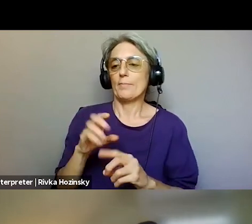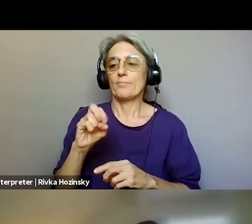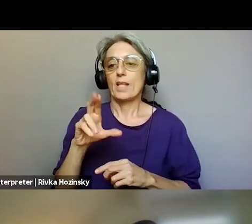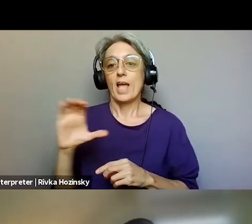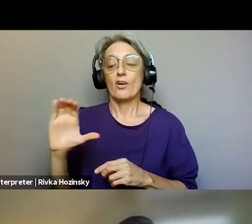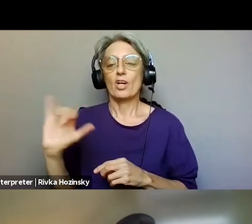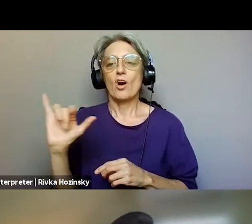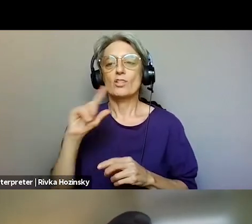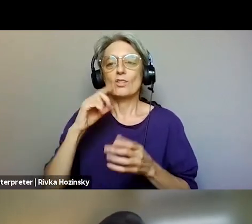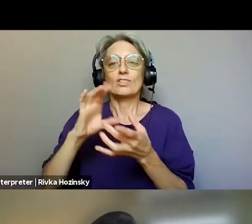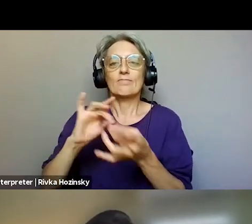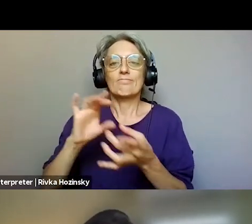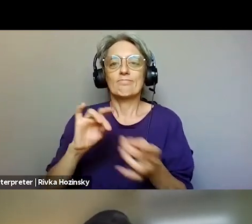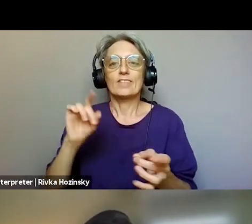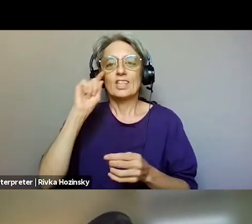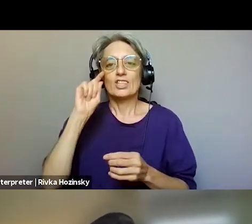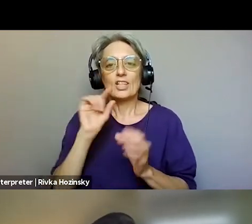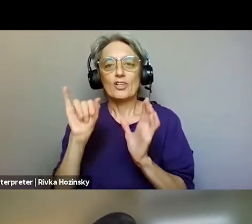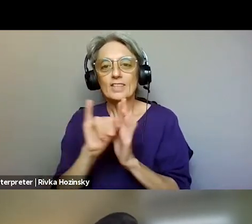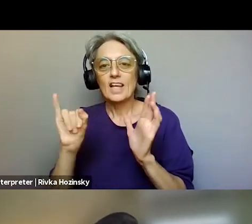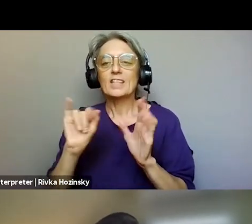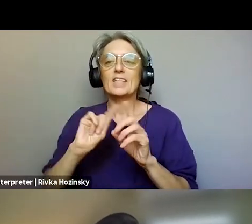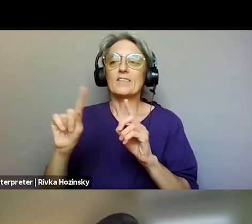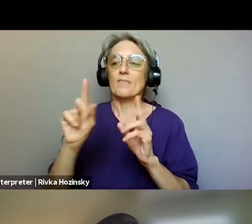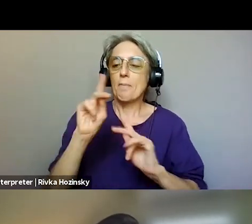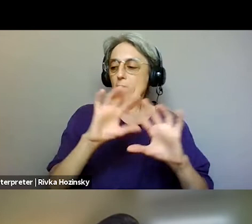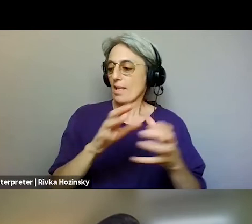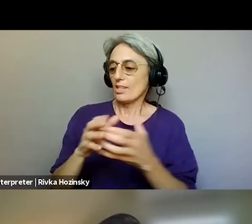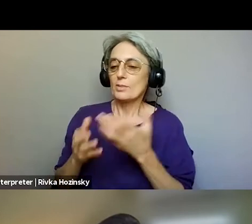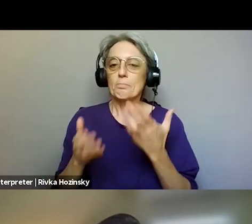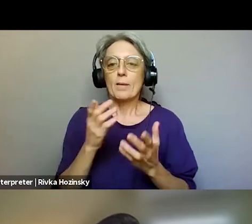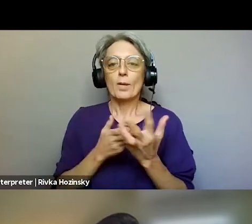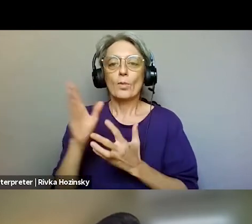gender identity and other populations that might experience discrimination from health care systems